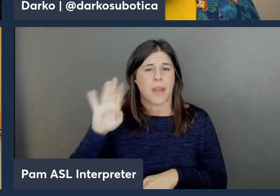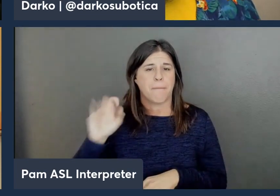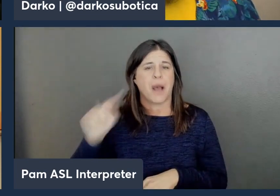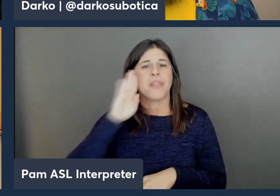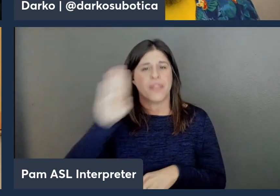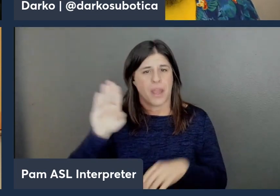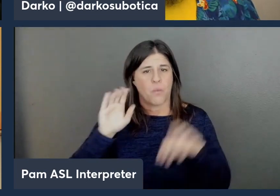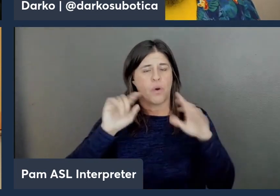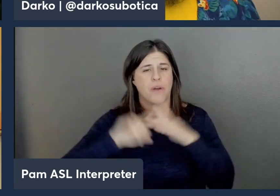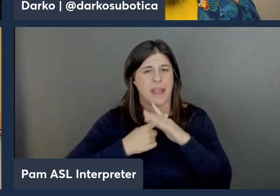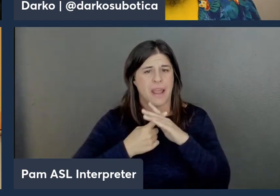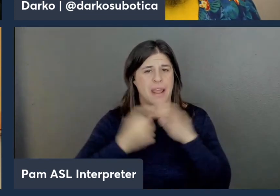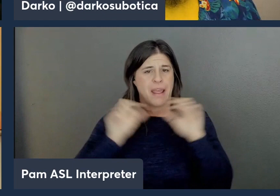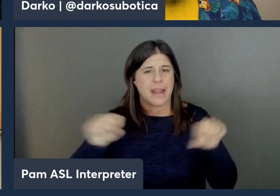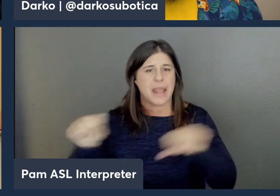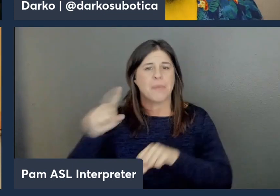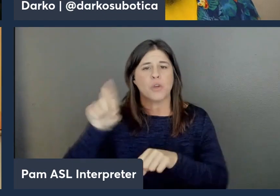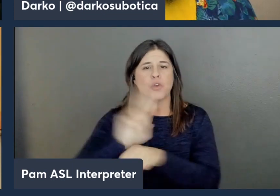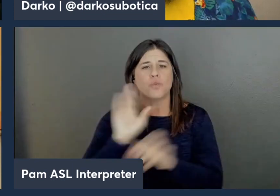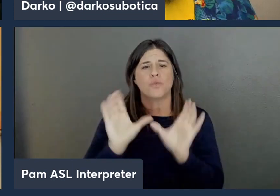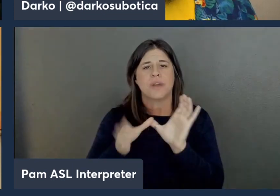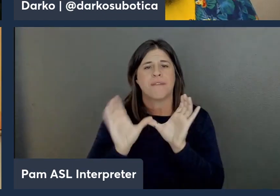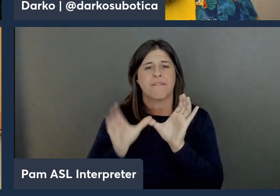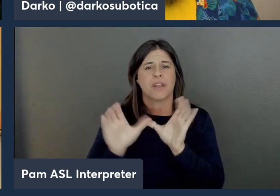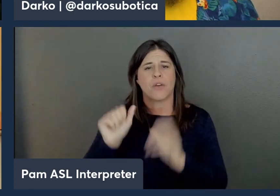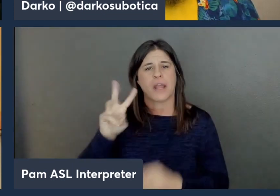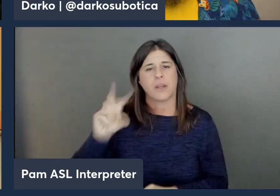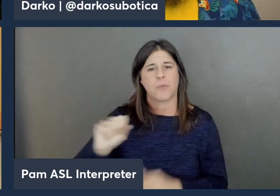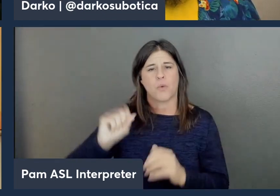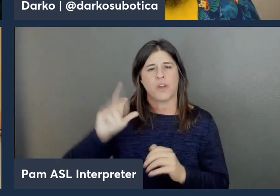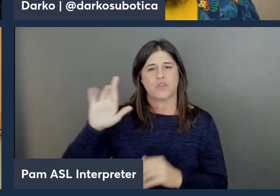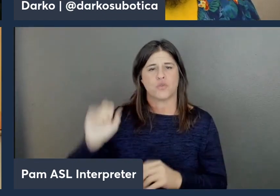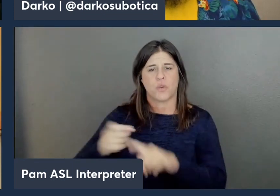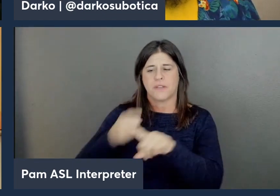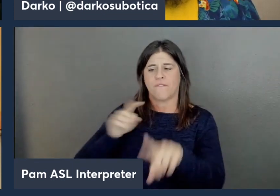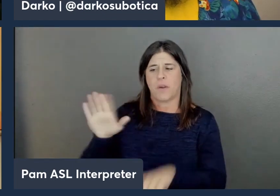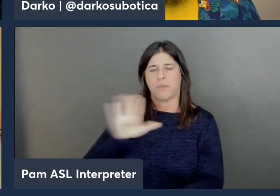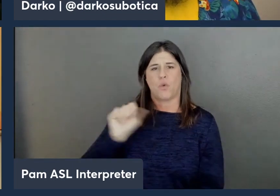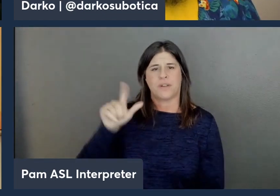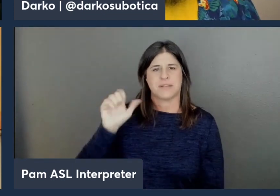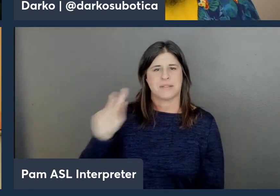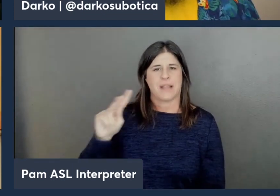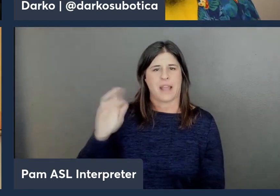configure AWS resources, right on the from your Slack Channels. And we do that also,